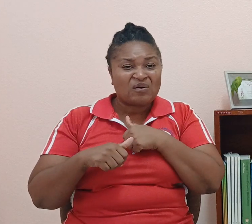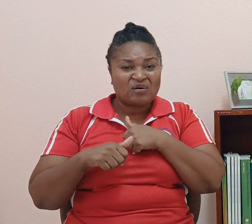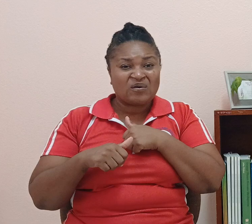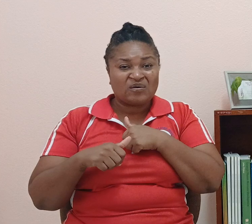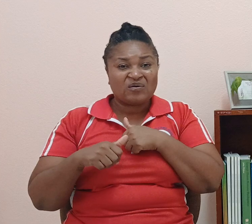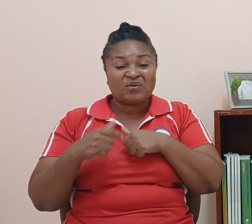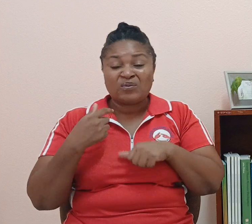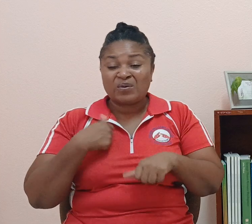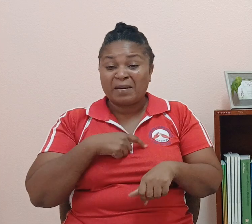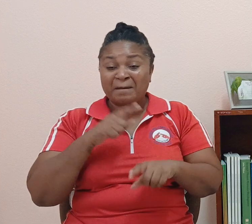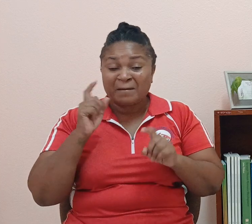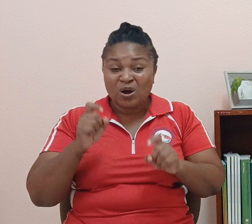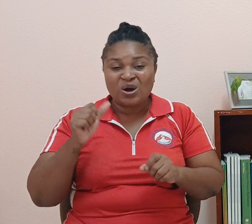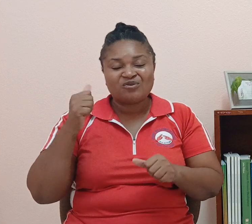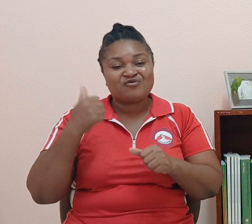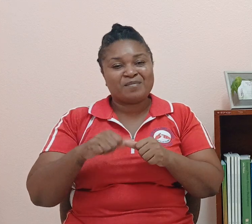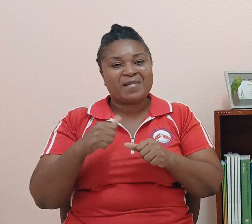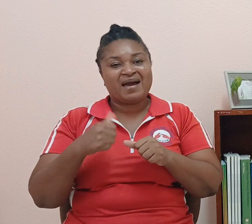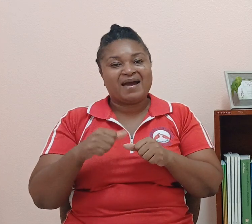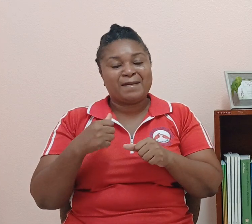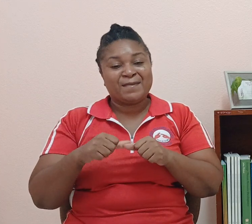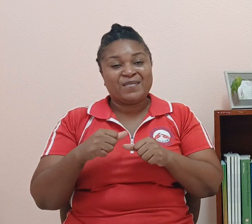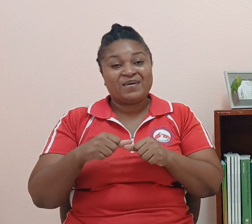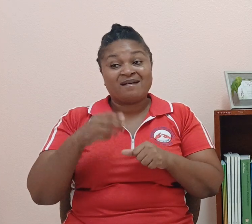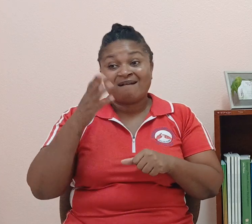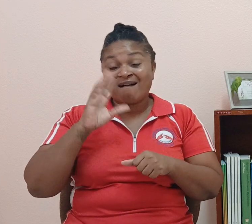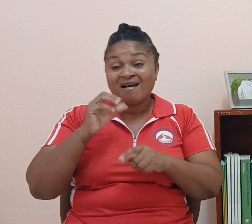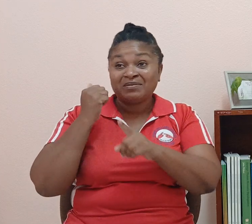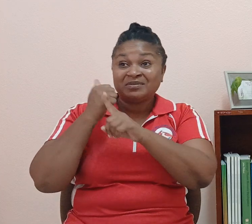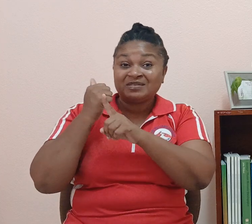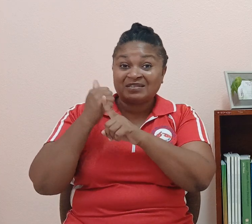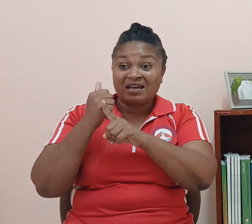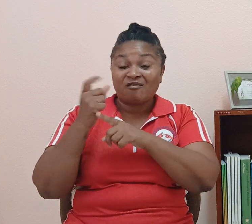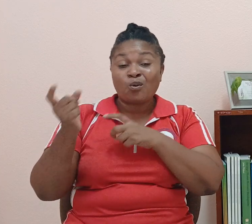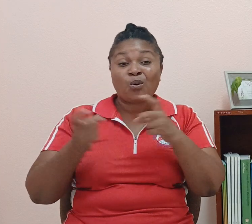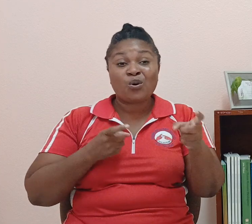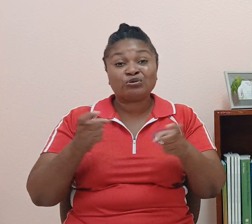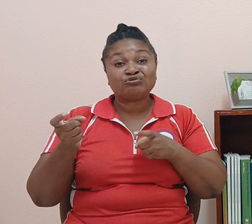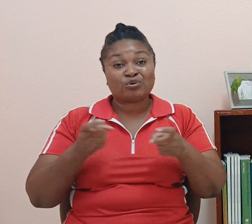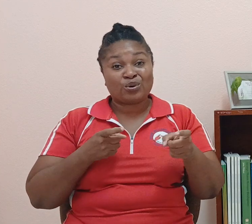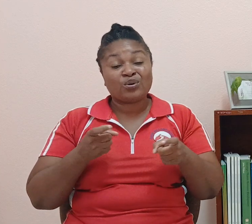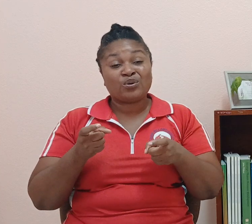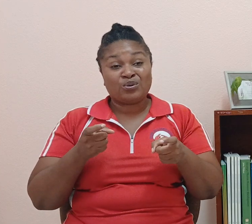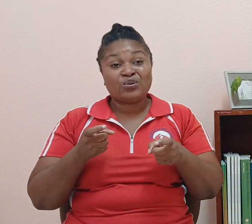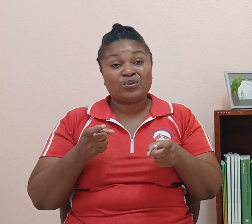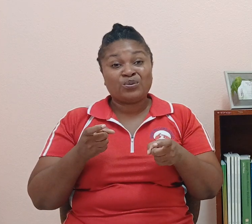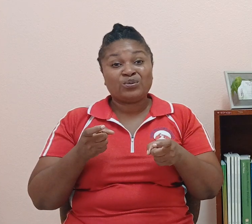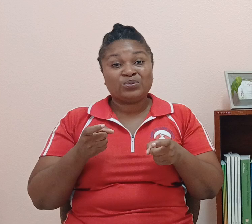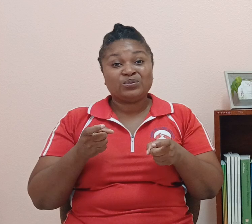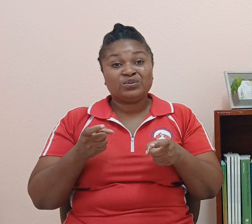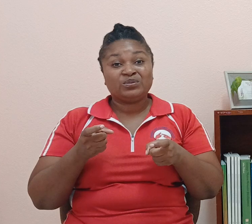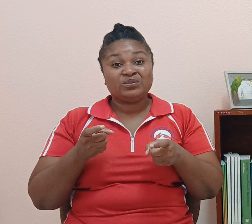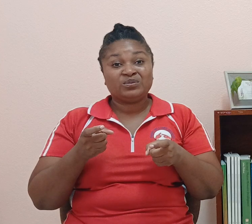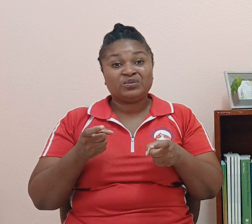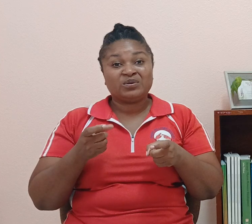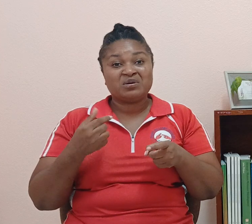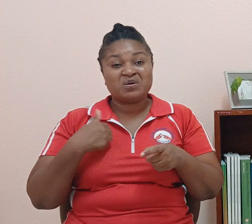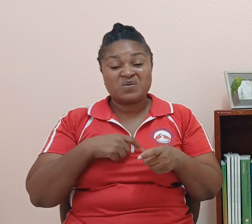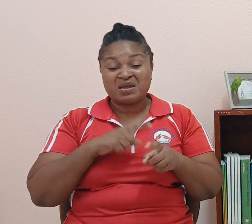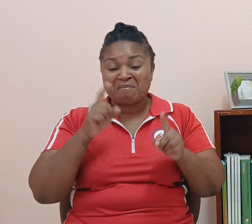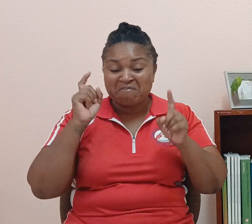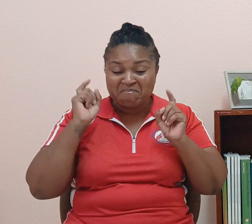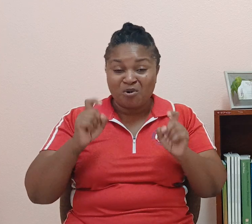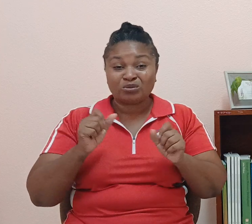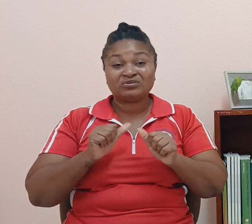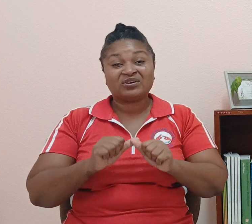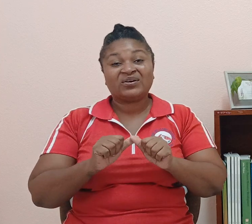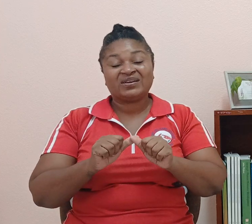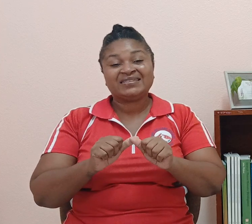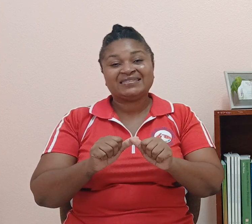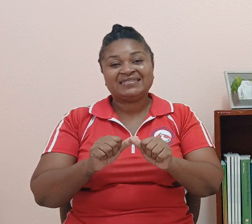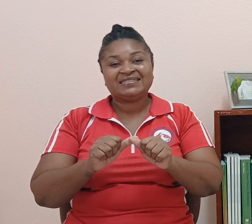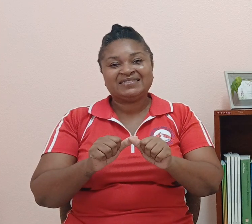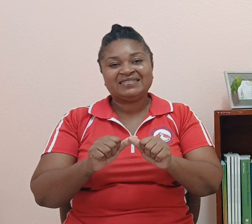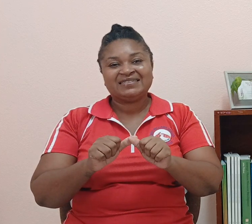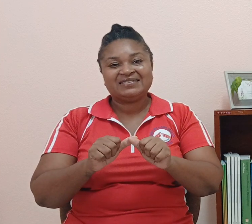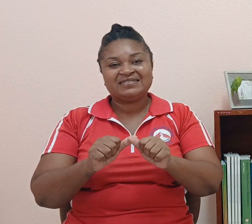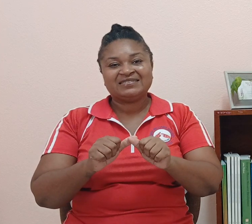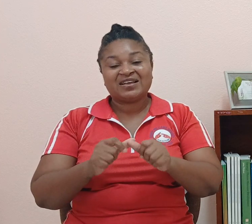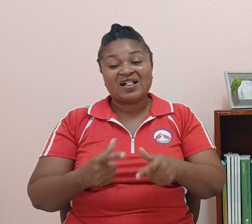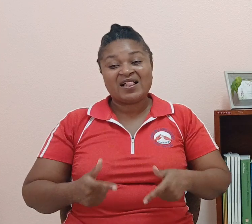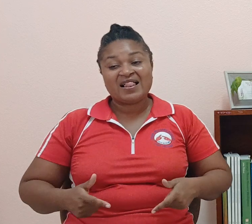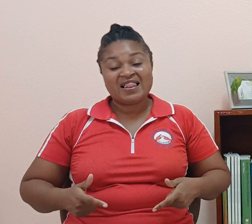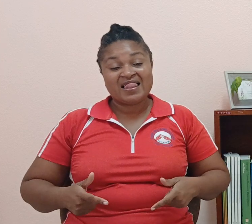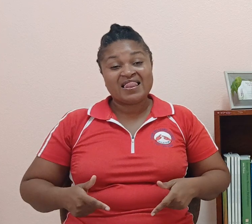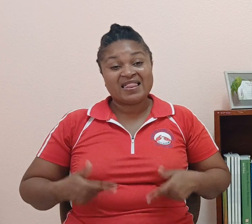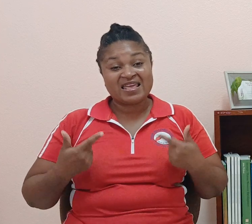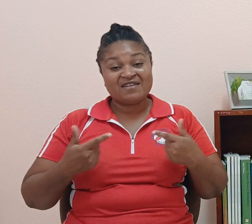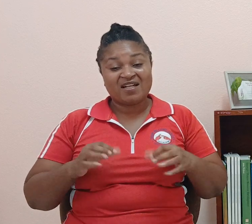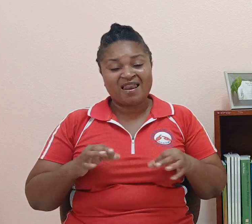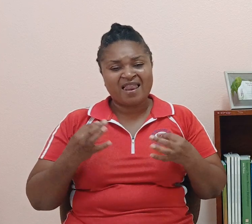we must remember that God is in control and we must continue to live a godly life in Christ